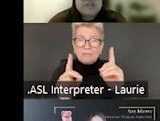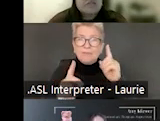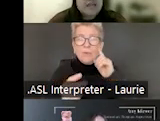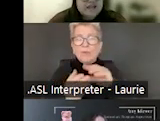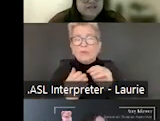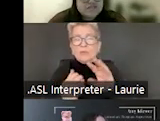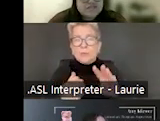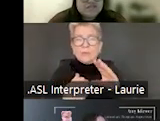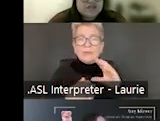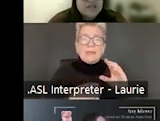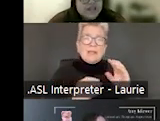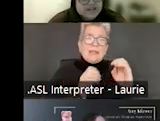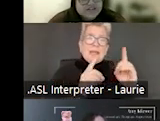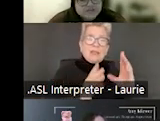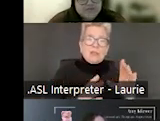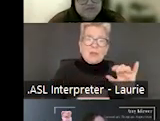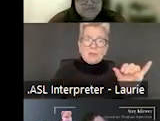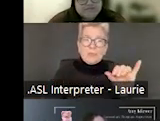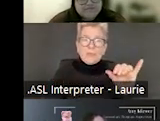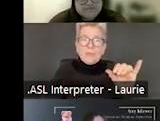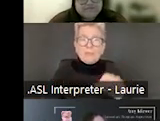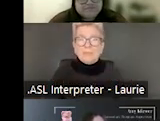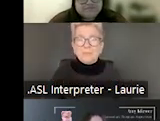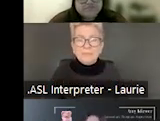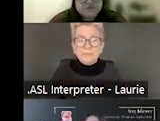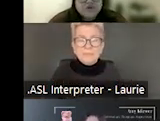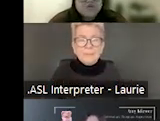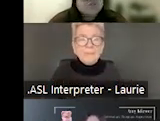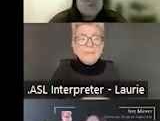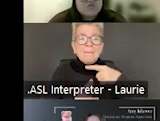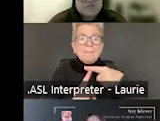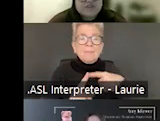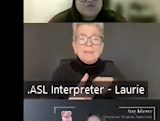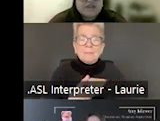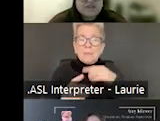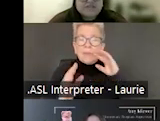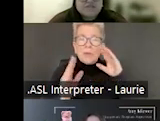that are tactical and actionable. We also hope that you recognize what